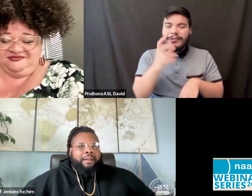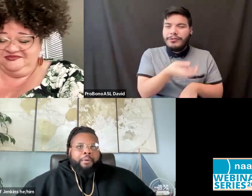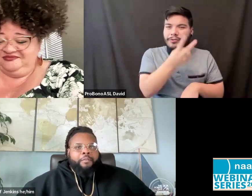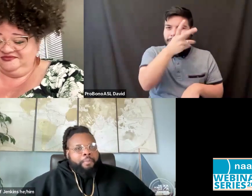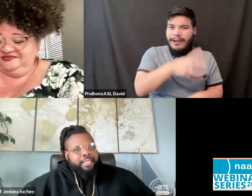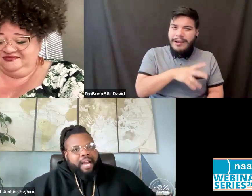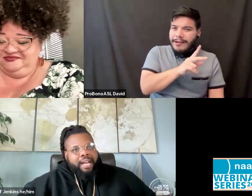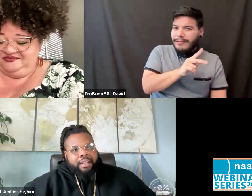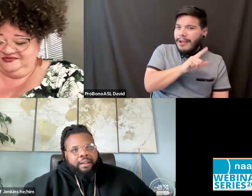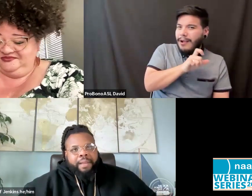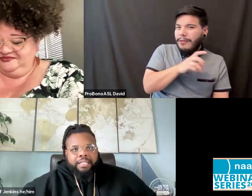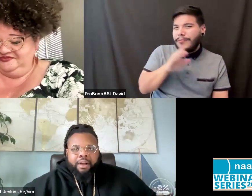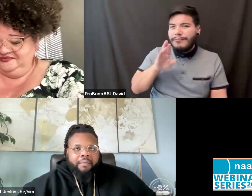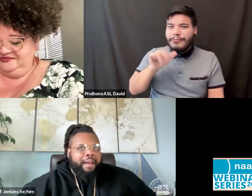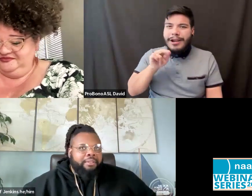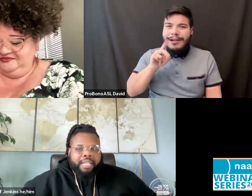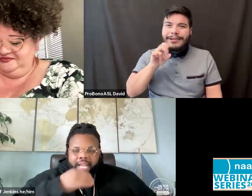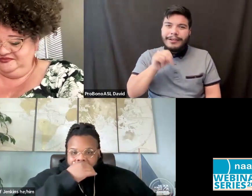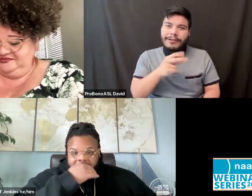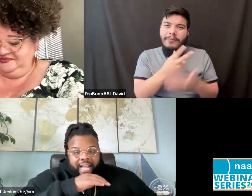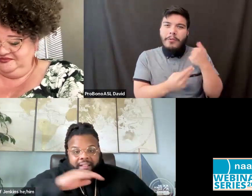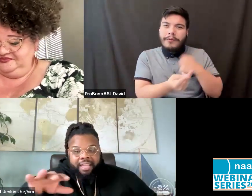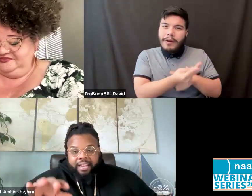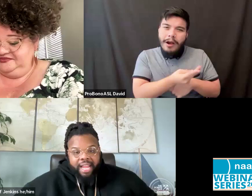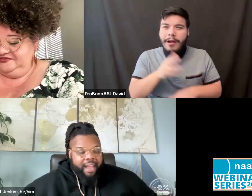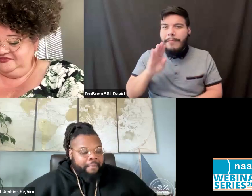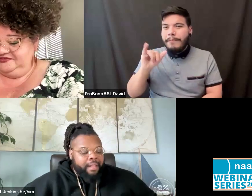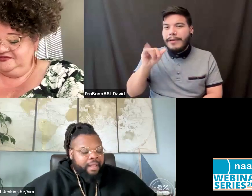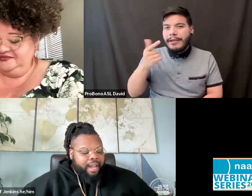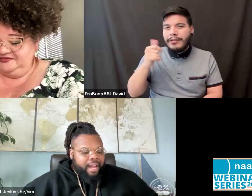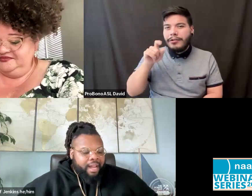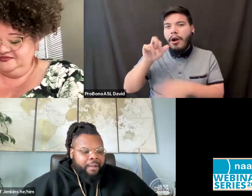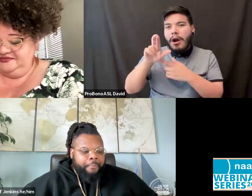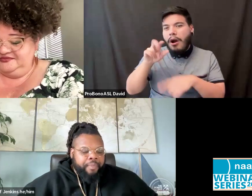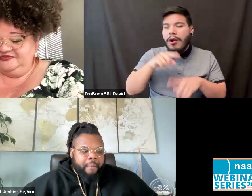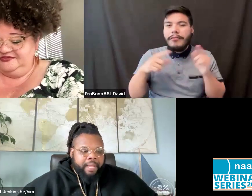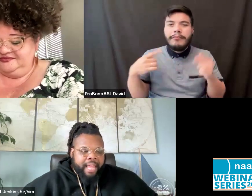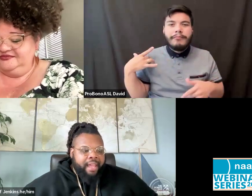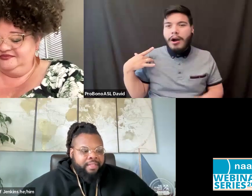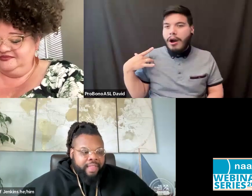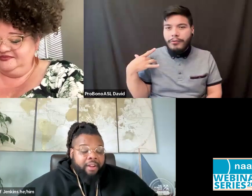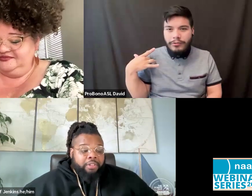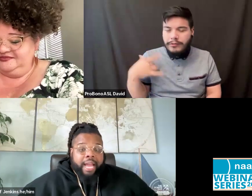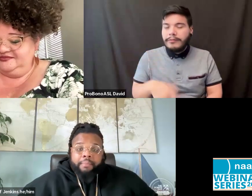They're both plus size big tall bottles and they're just like, Kill it. They gave. But they they're trying to